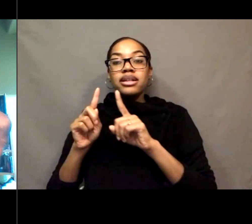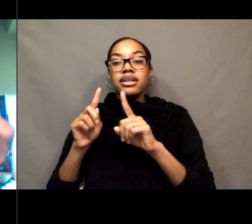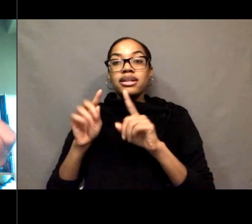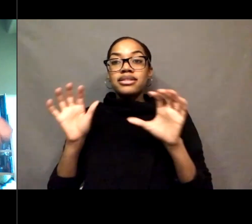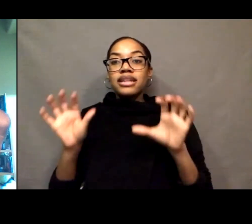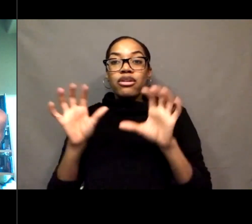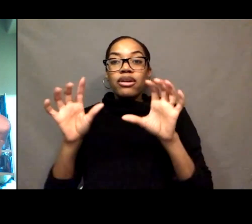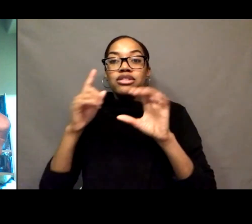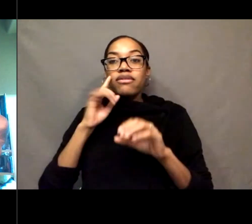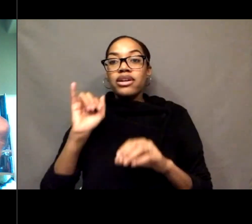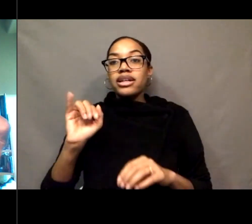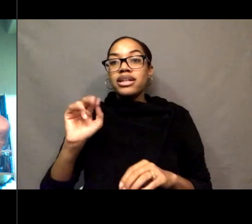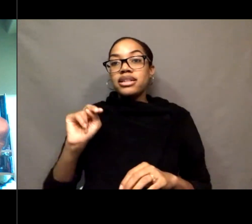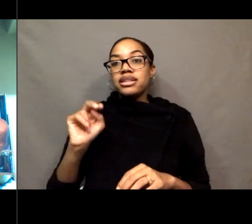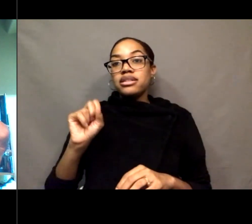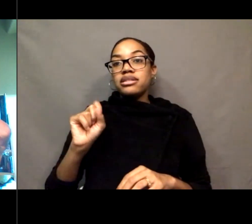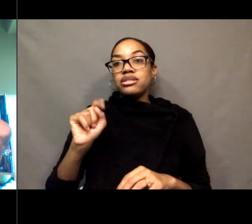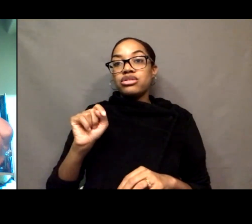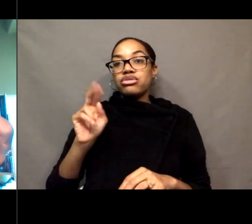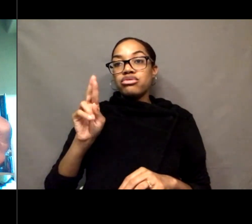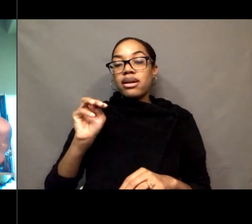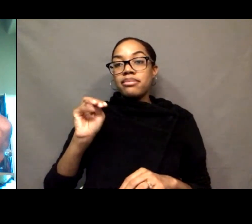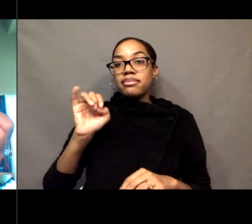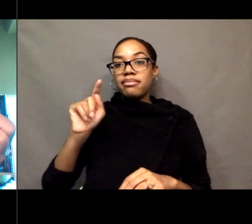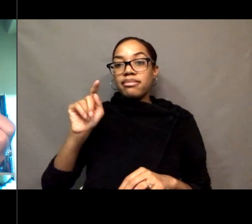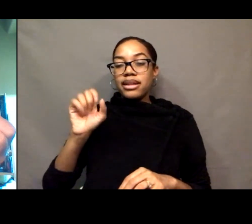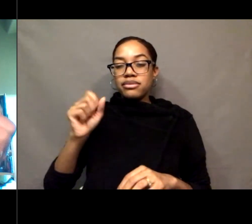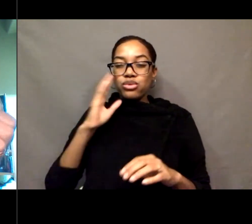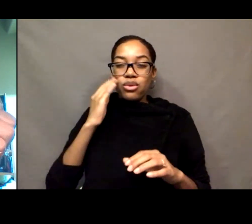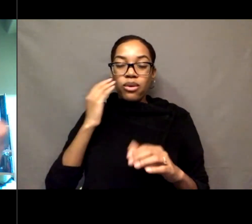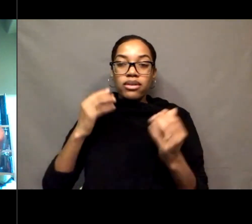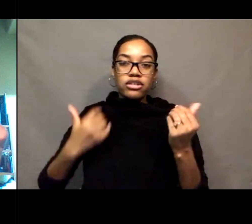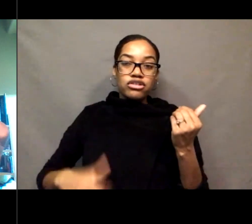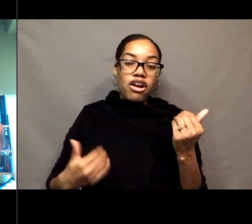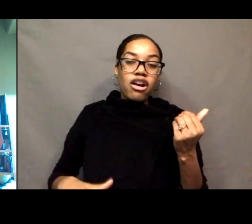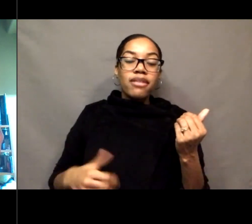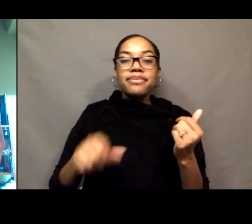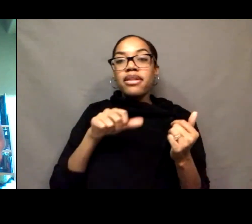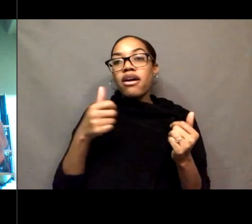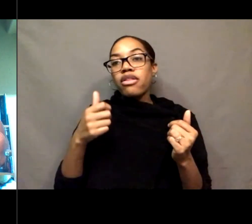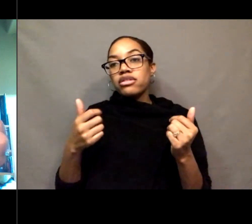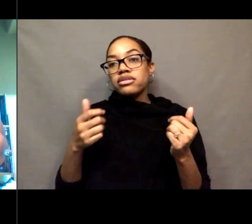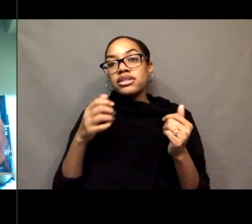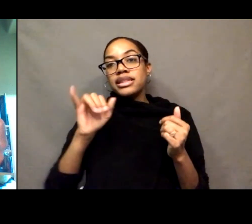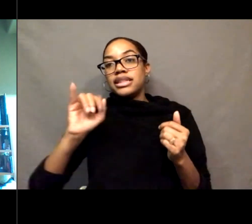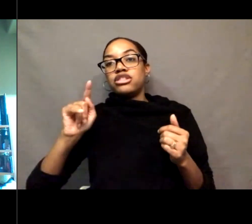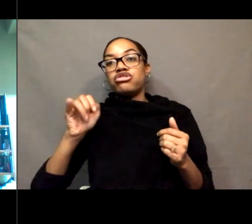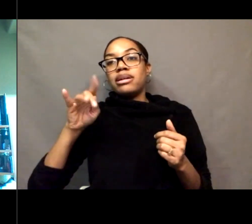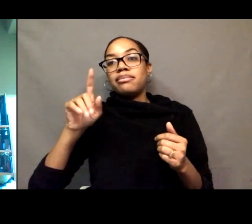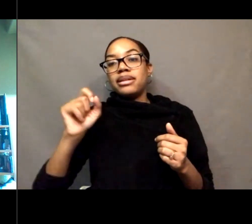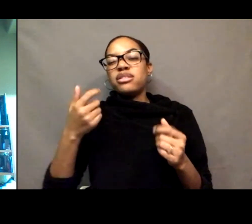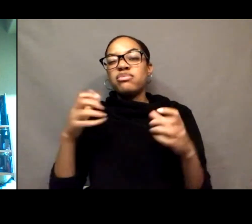They inlay it in guitars and other instruments to decorate them and they use it to make jewelry as well.